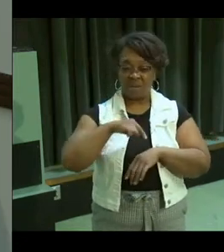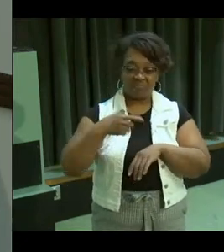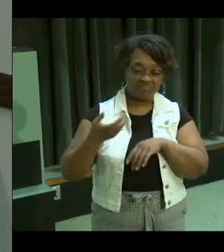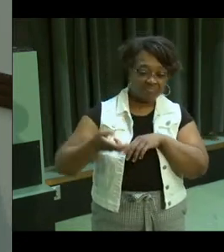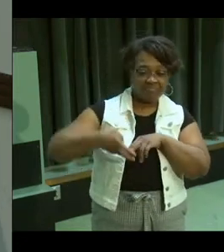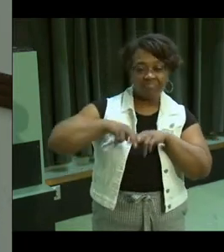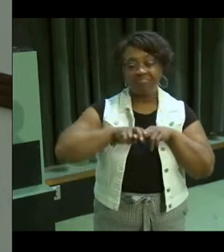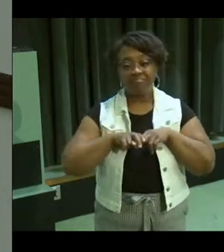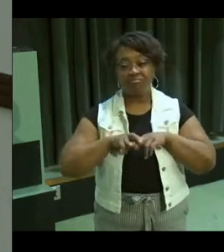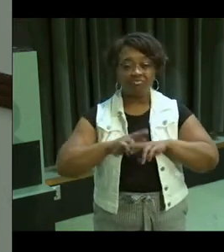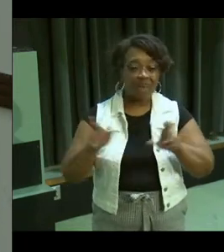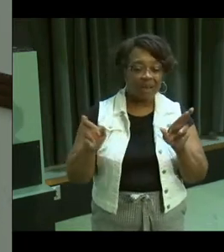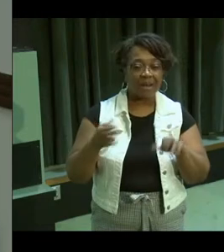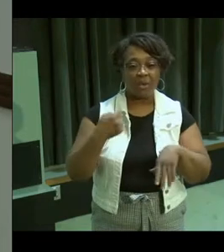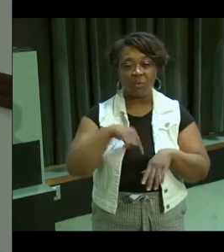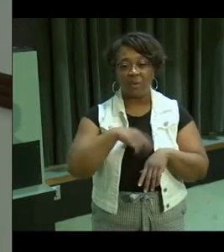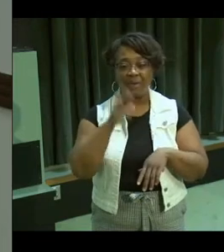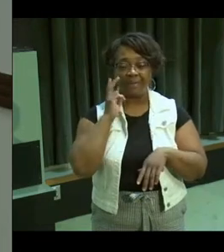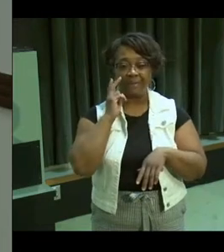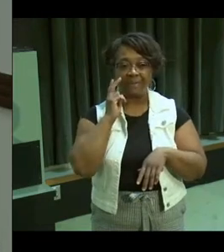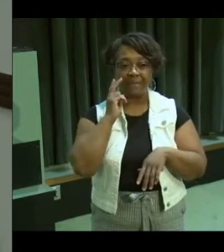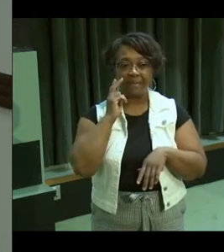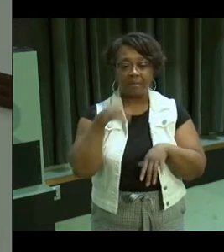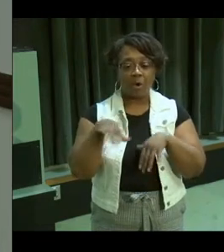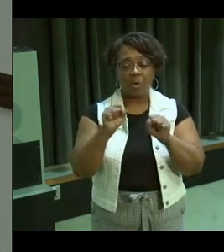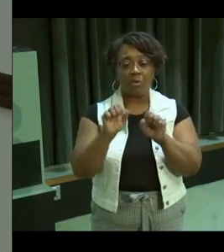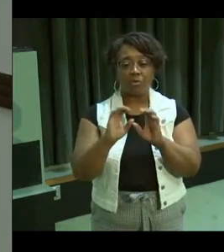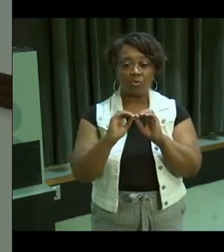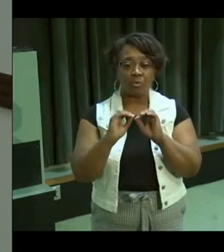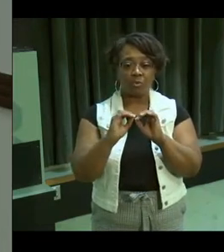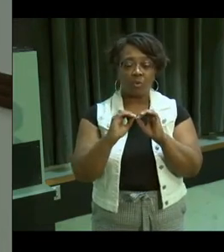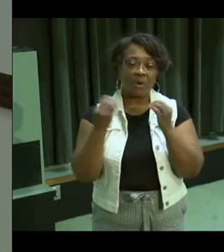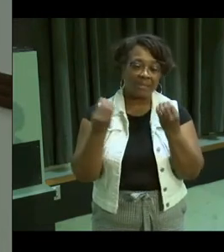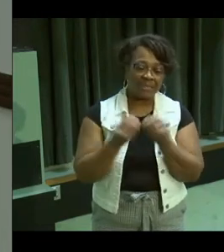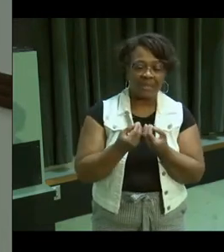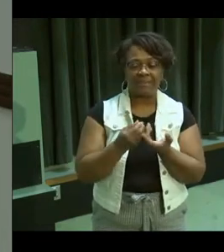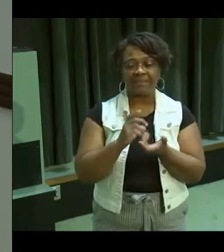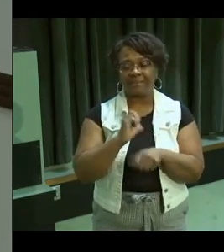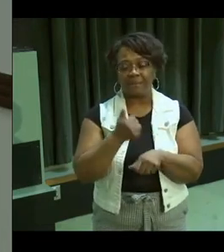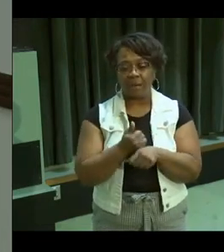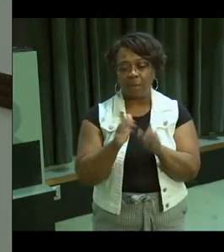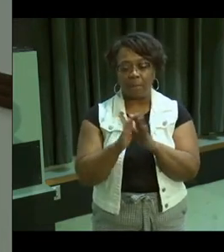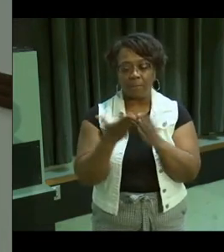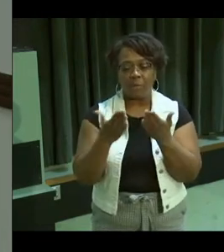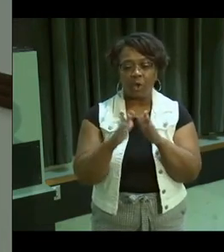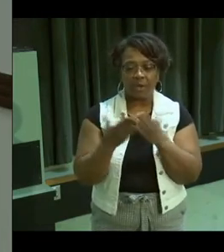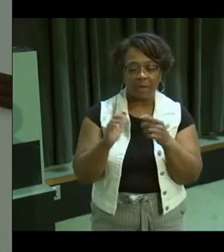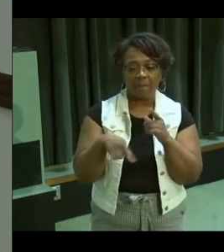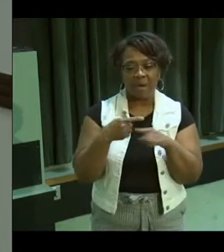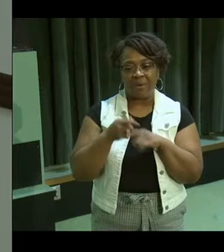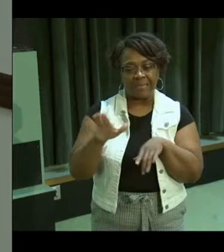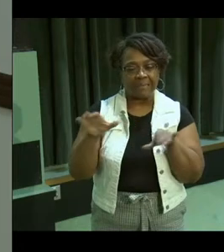through his the host organization put together like a